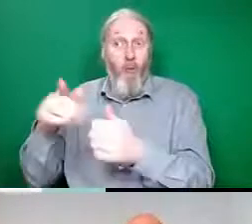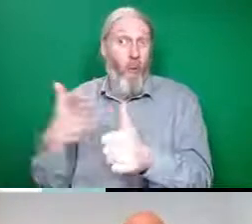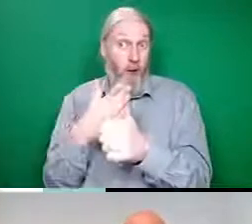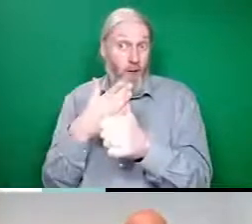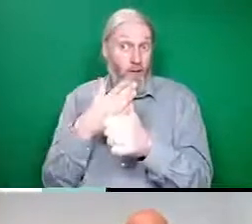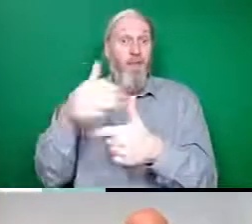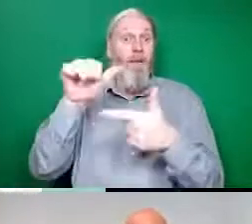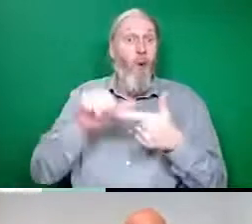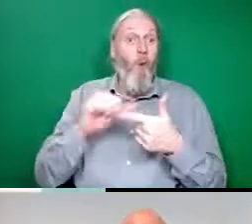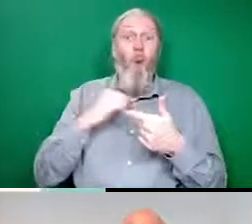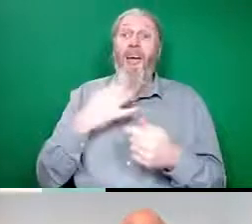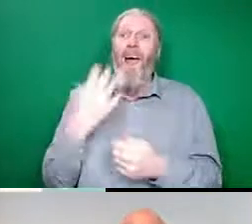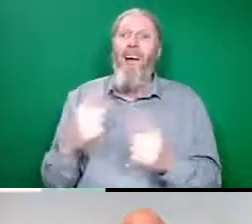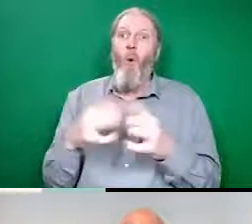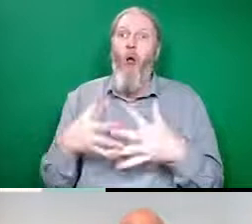Hats off to you too, guys.